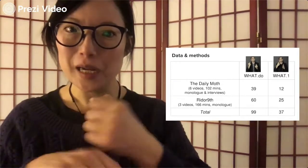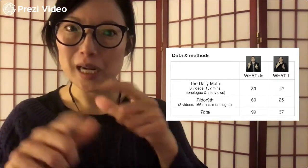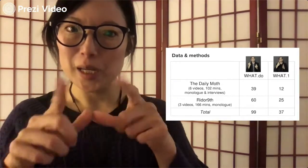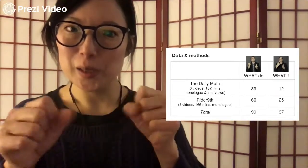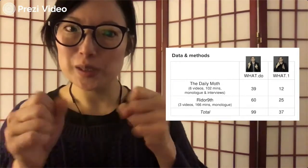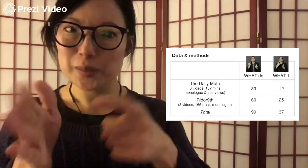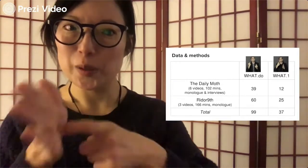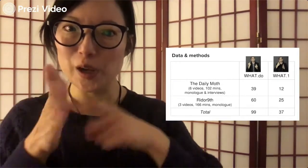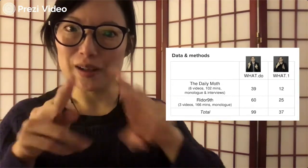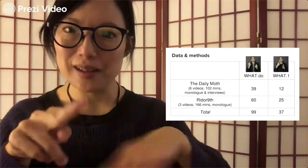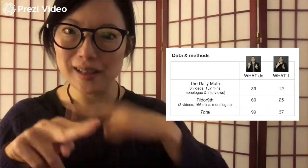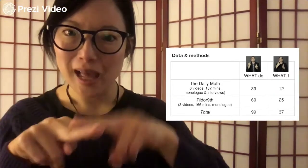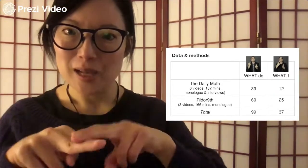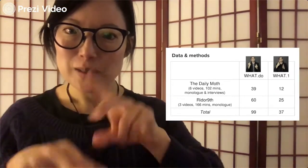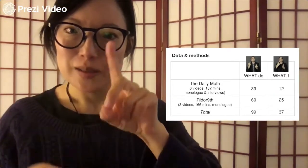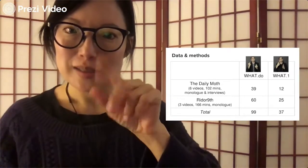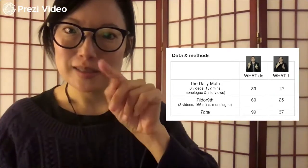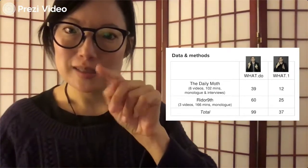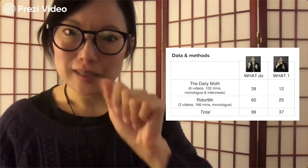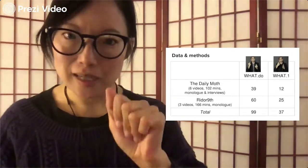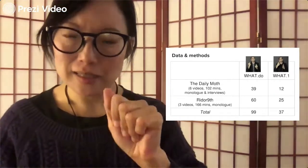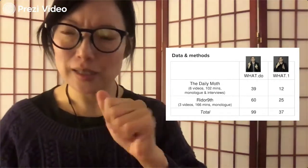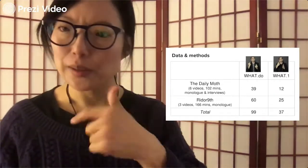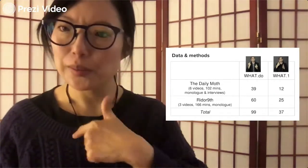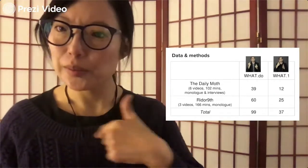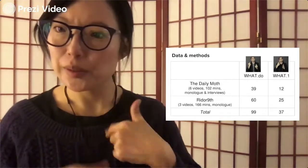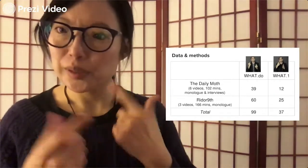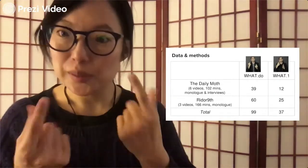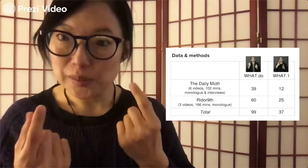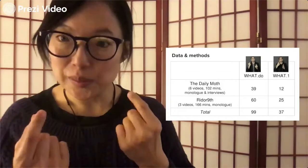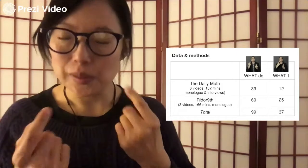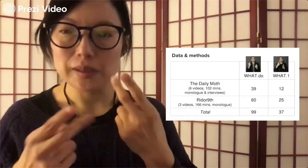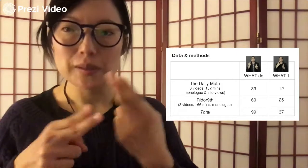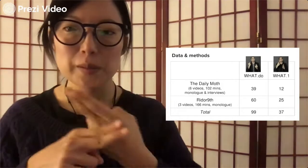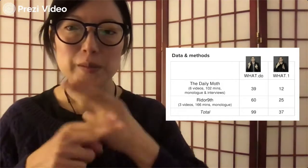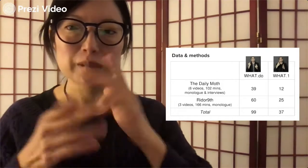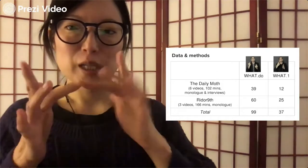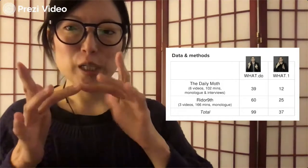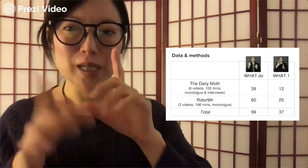Usage-based approaches requires naturalistic data. So we used